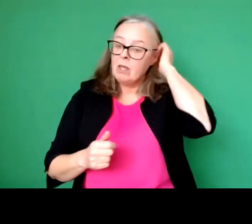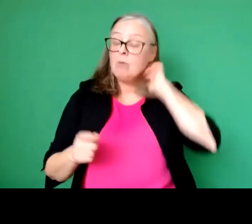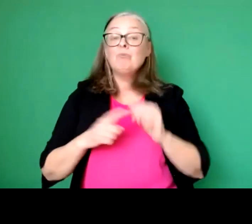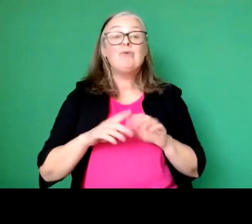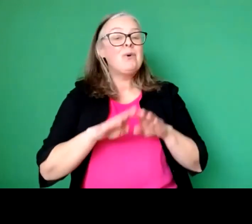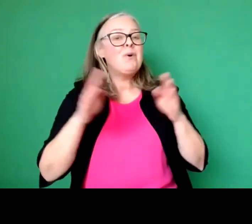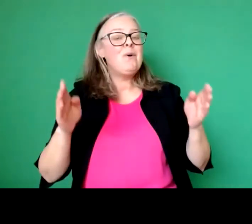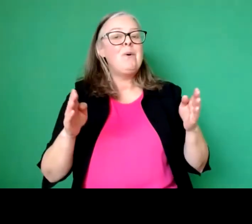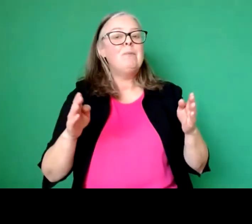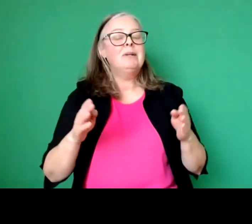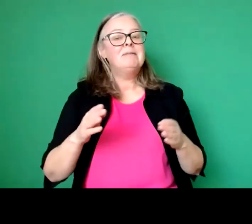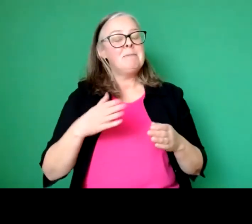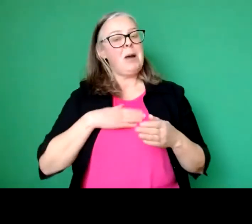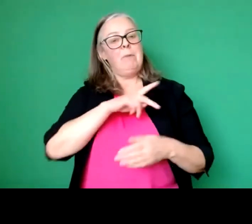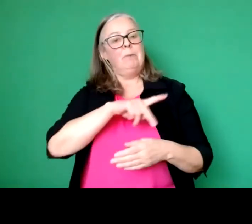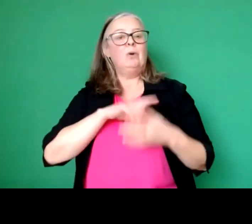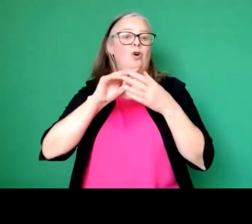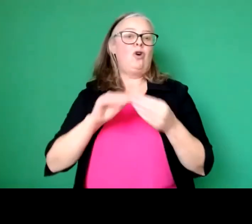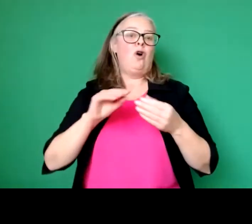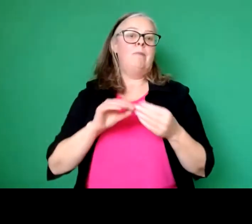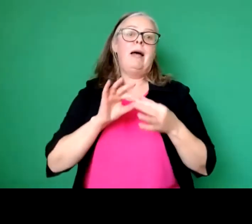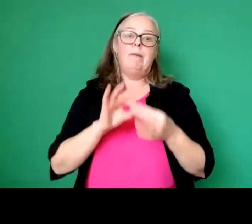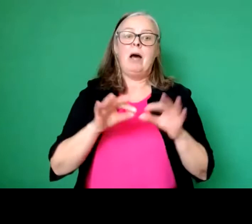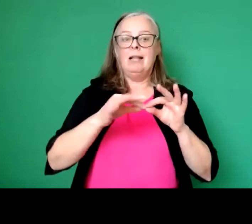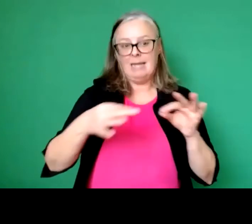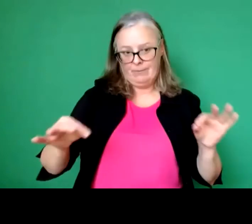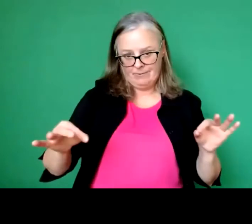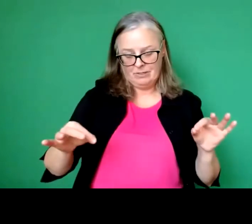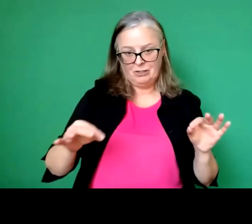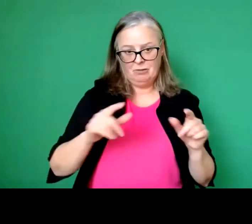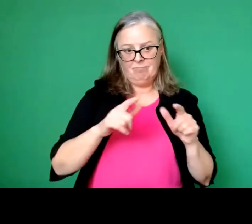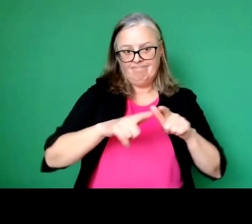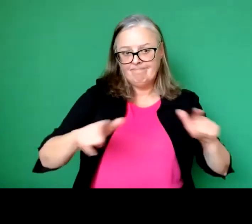personal comments about language because i do think it's important and these are my own